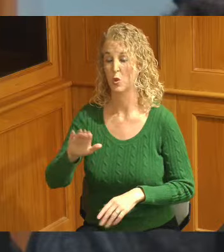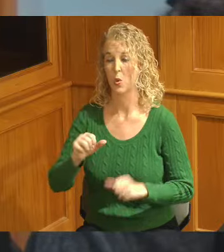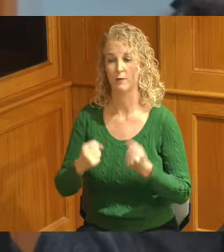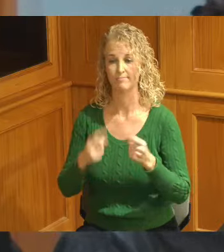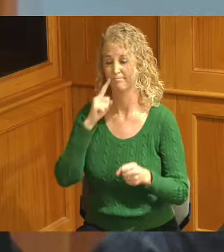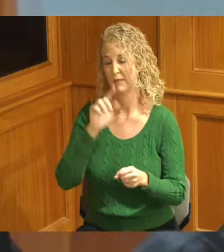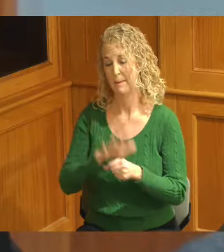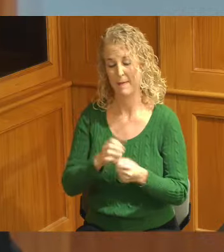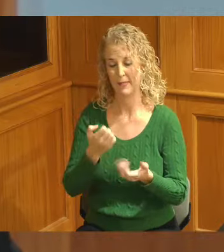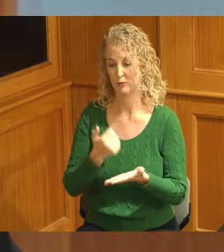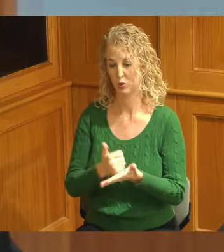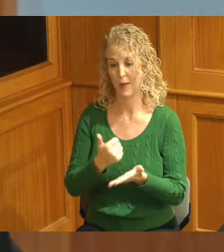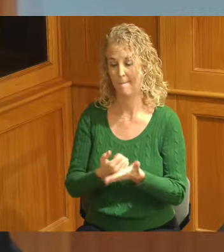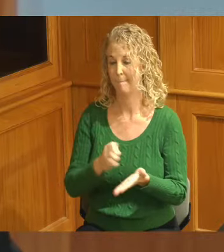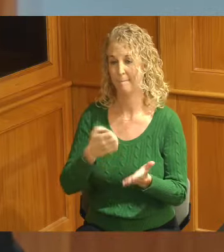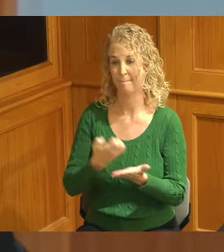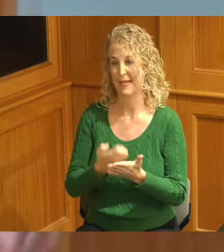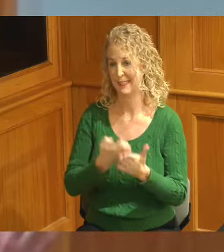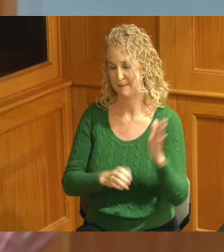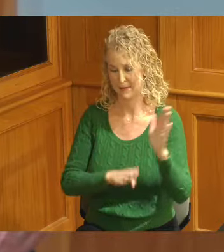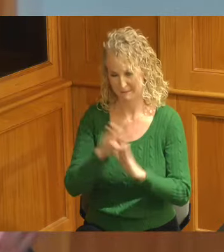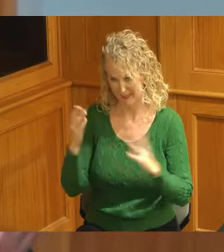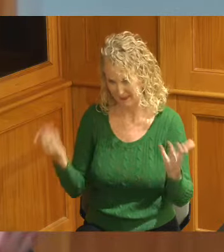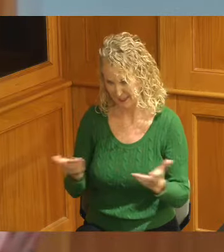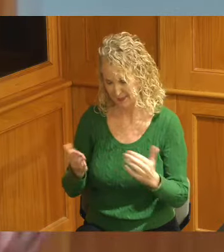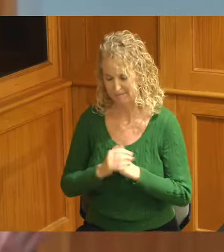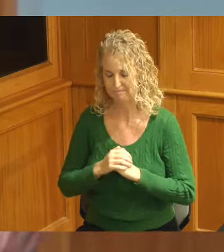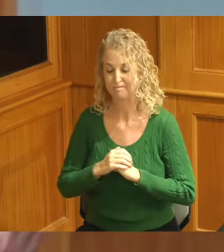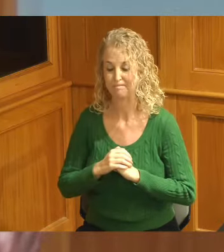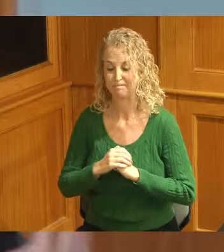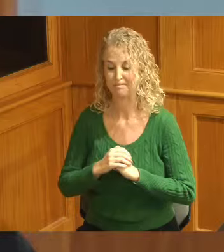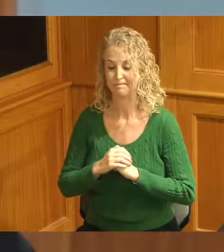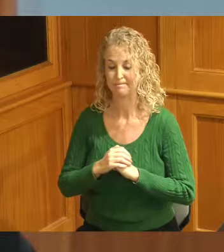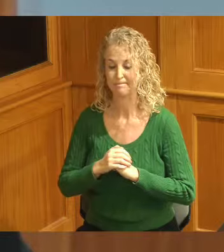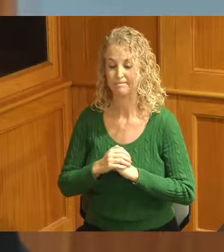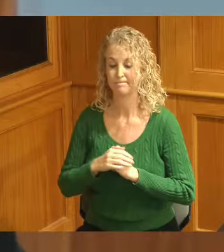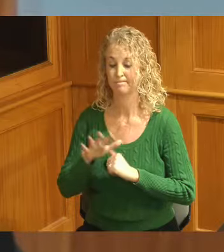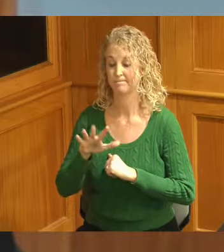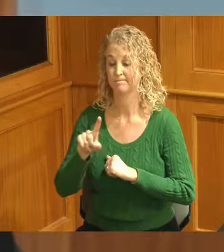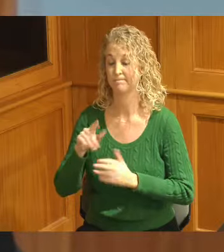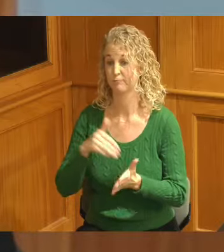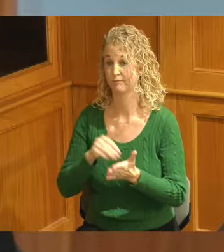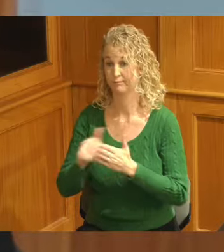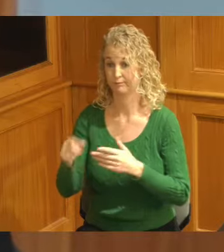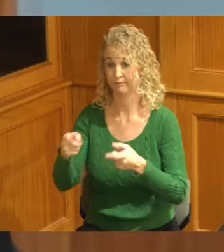to economic development in the communities here in Hamilton County. the $51,000 that is being